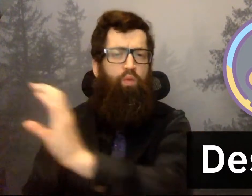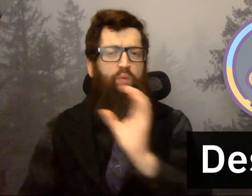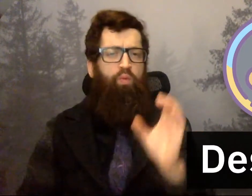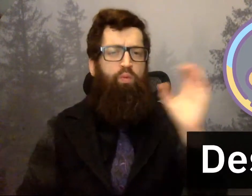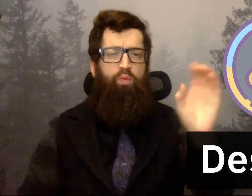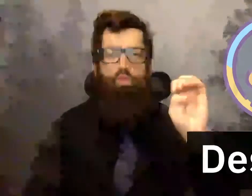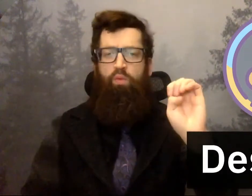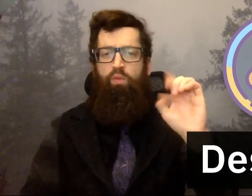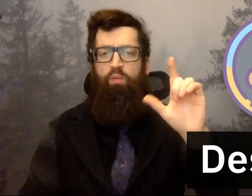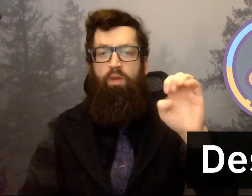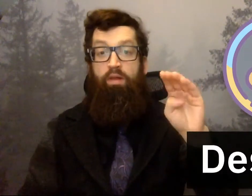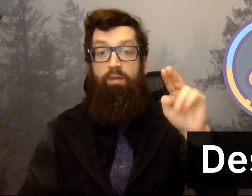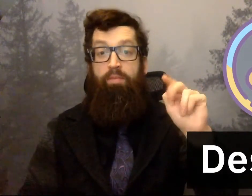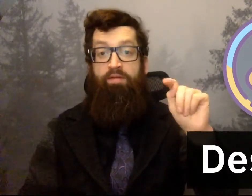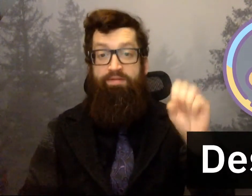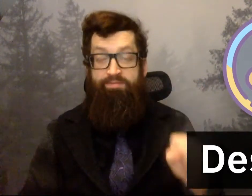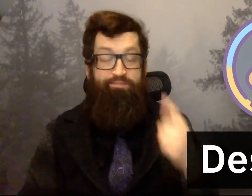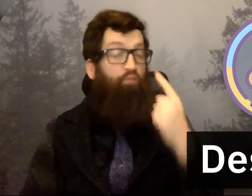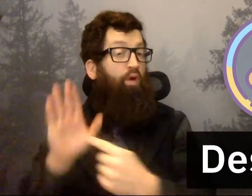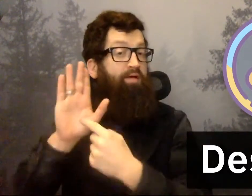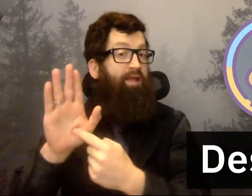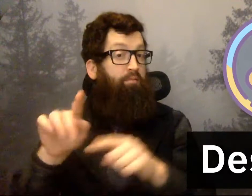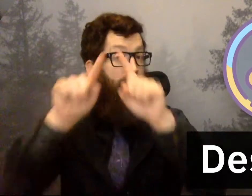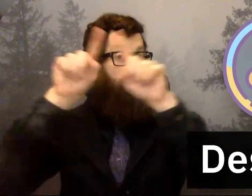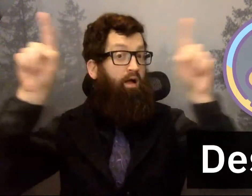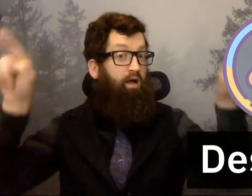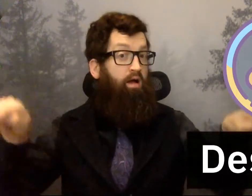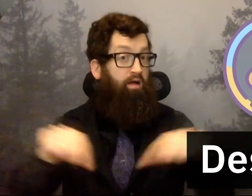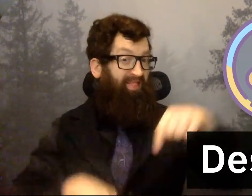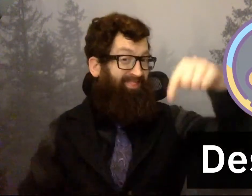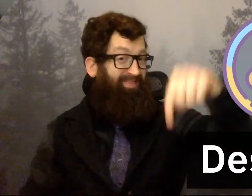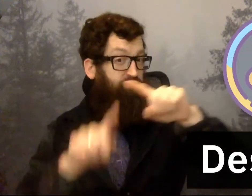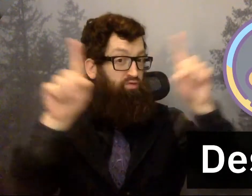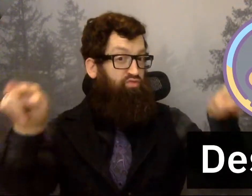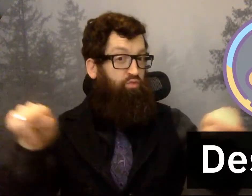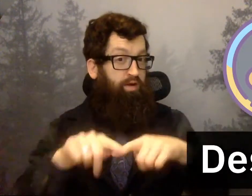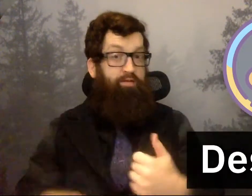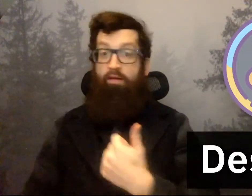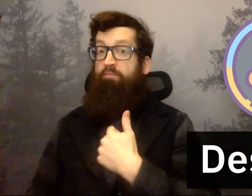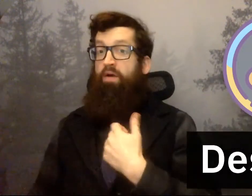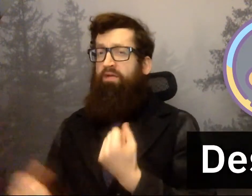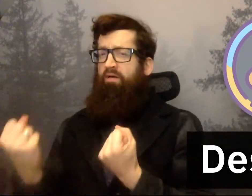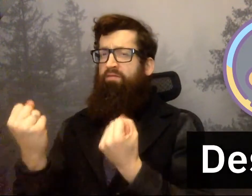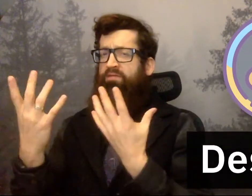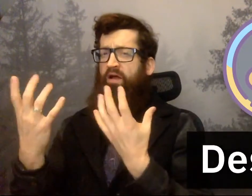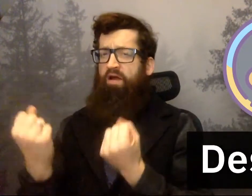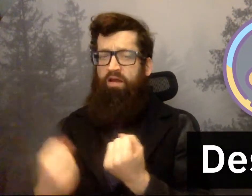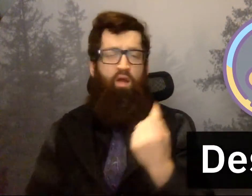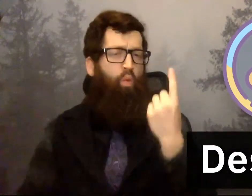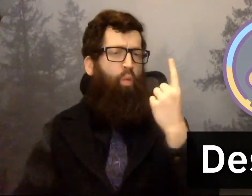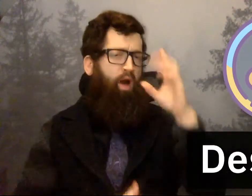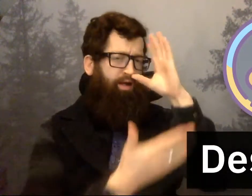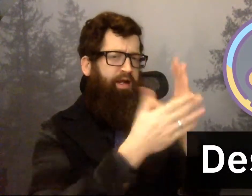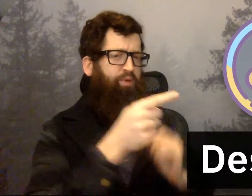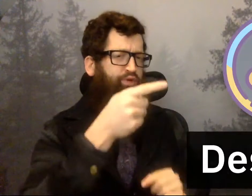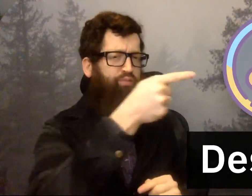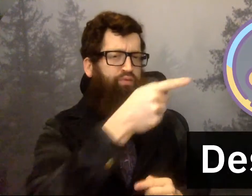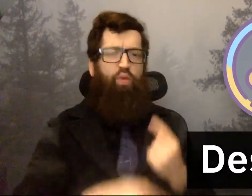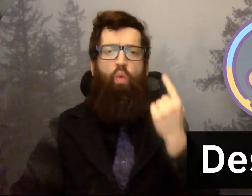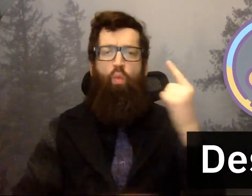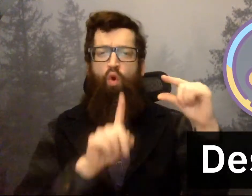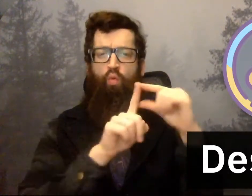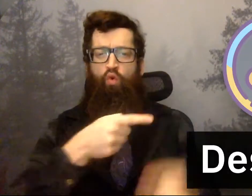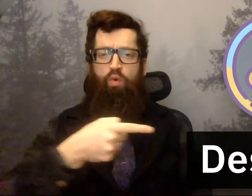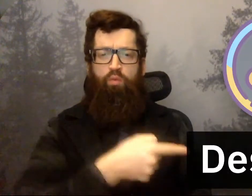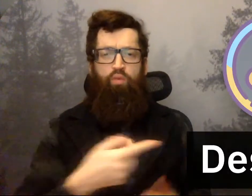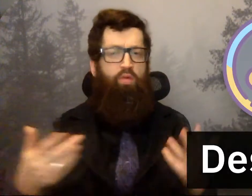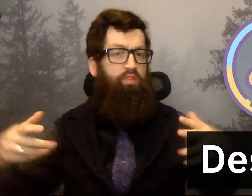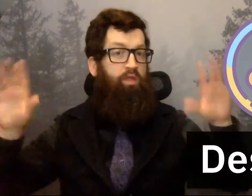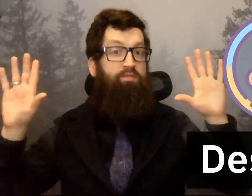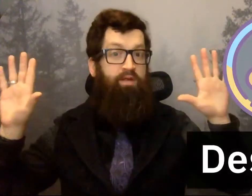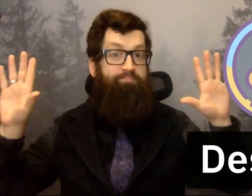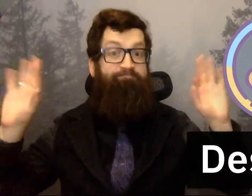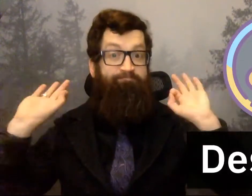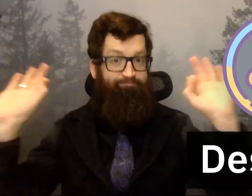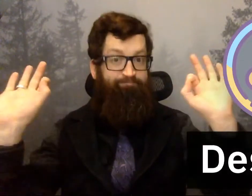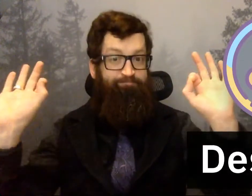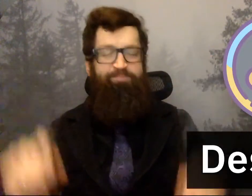Just a few pertinent elements. Like you see here on the screen - me signing one image, and one word . . . that's it!